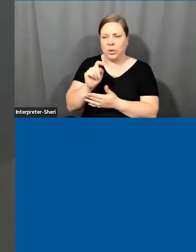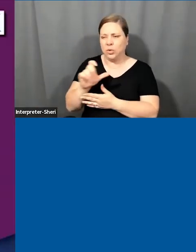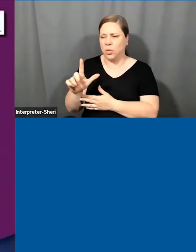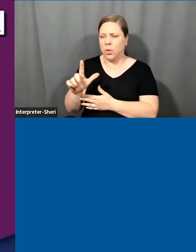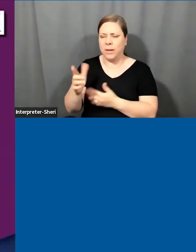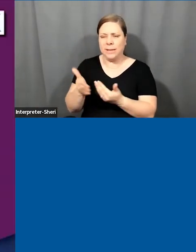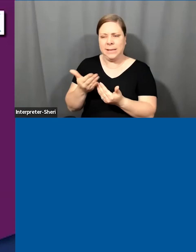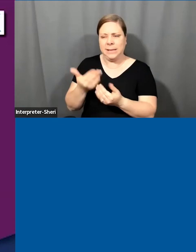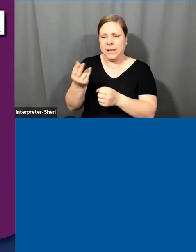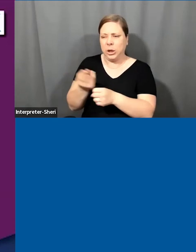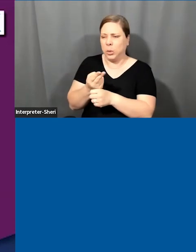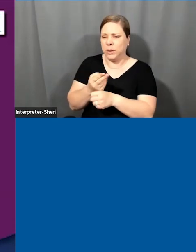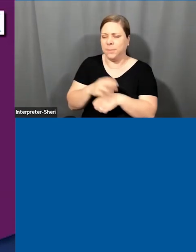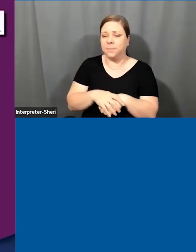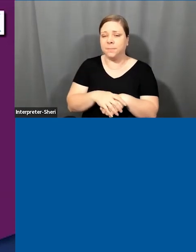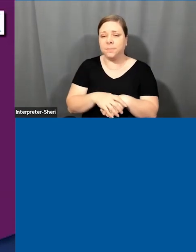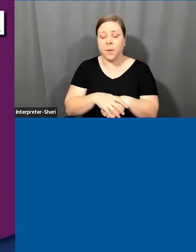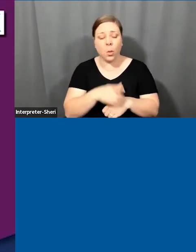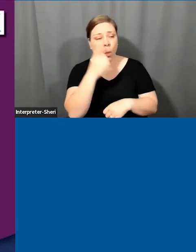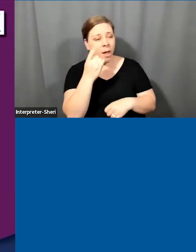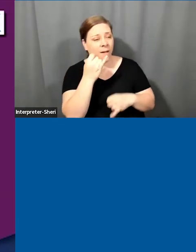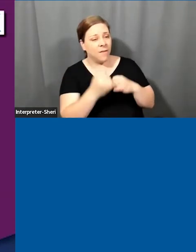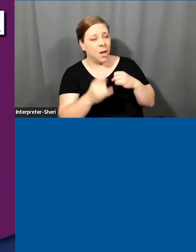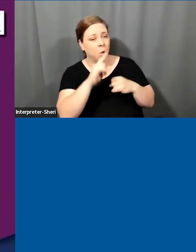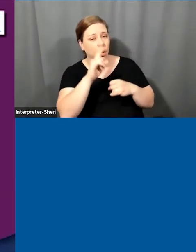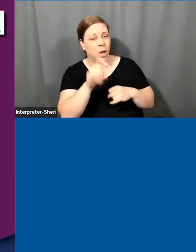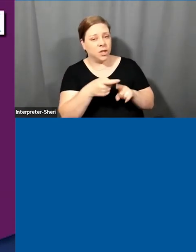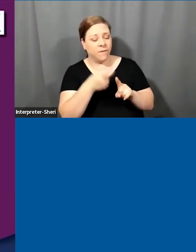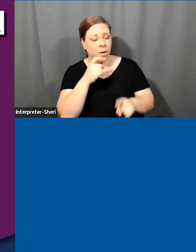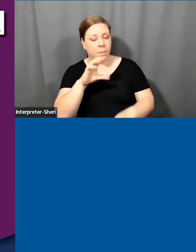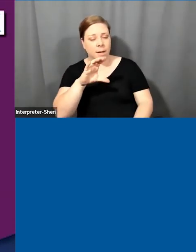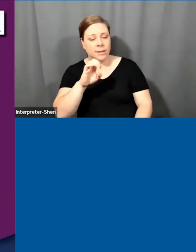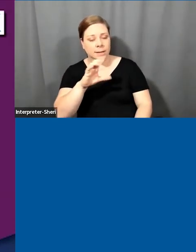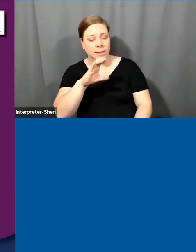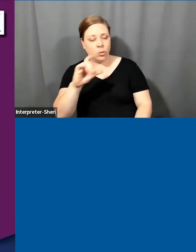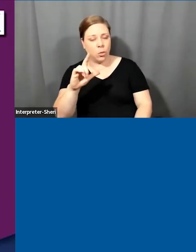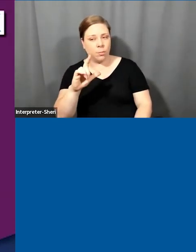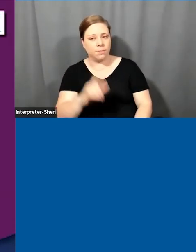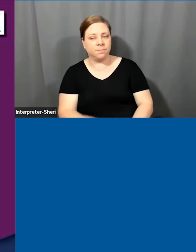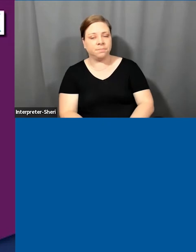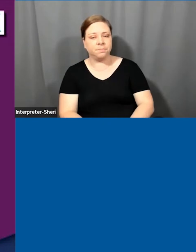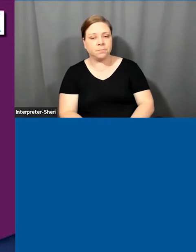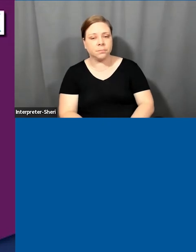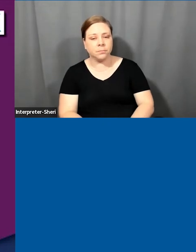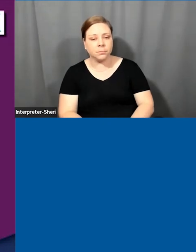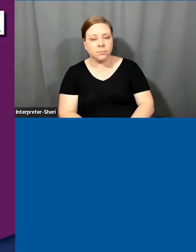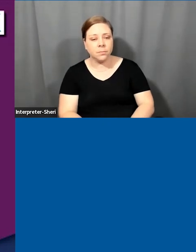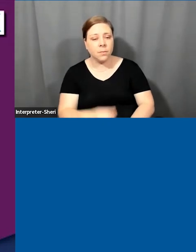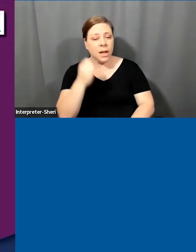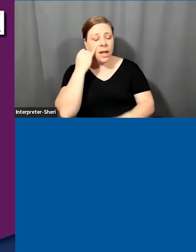Okay, it looks like we have one final question from Cecil and they say, if users notice these sorts of things